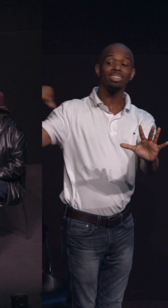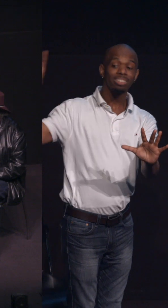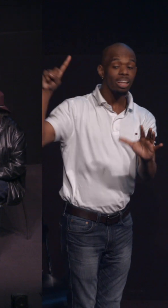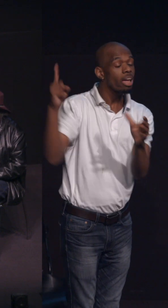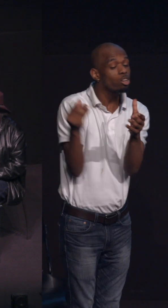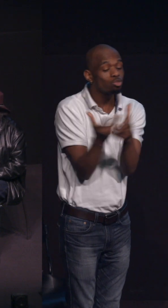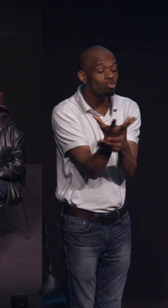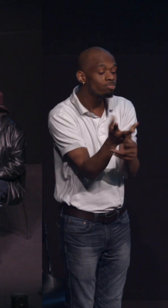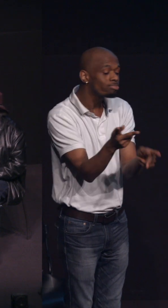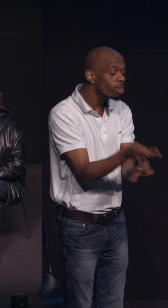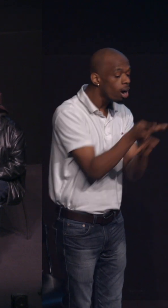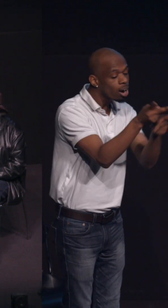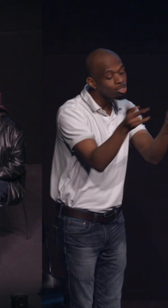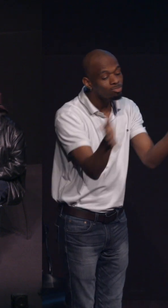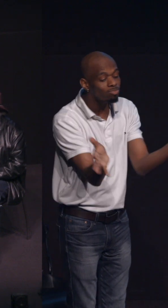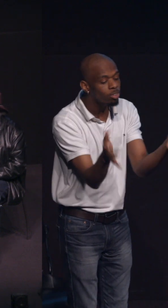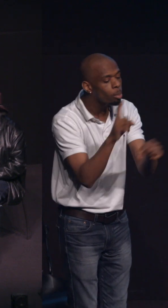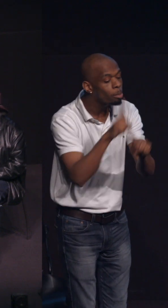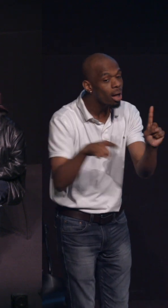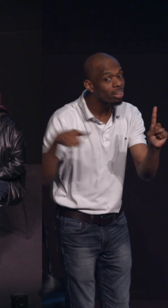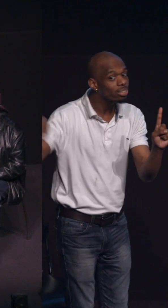They didn't, per se, teach me.